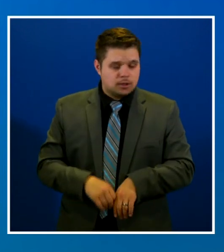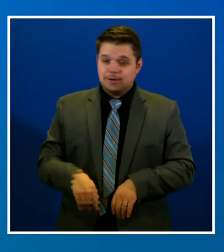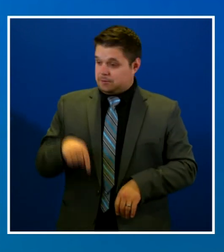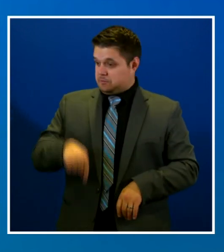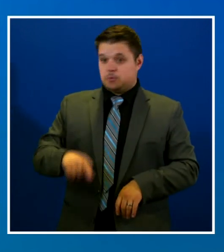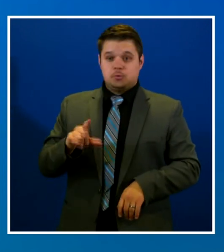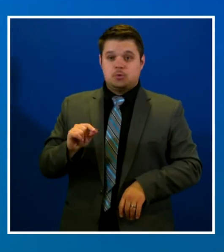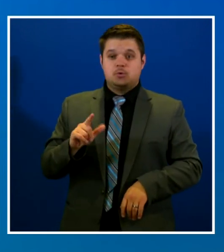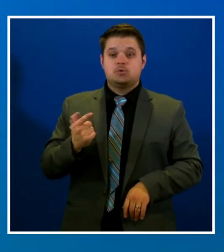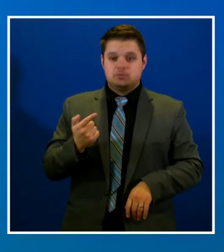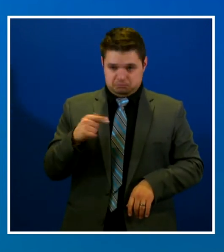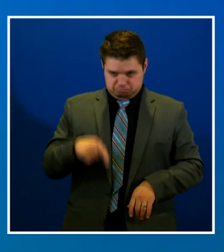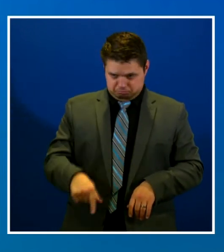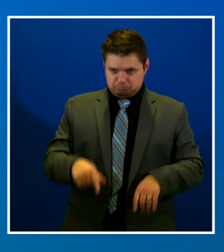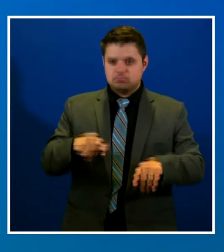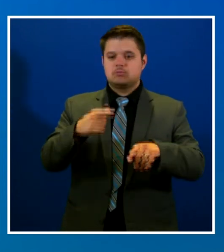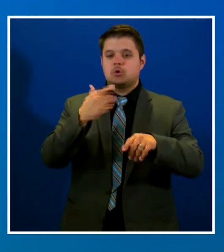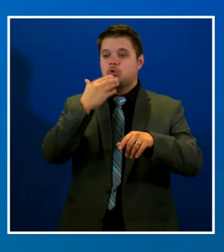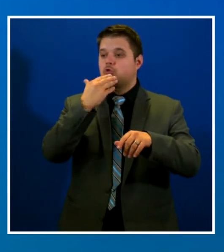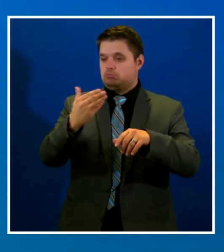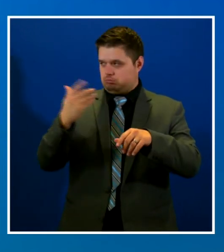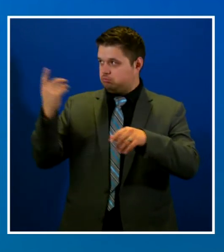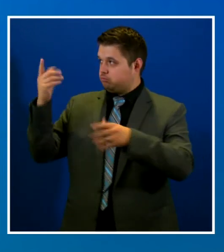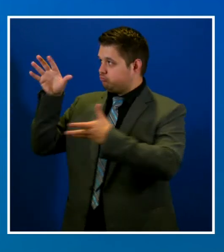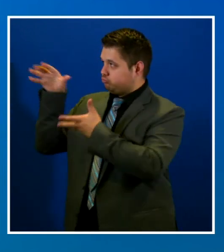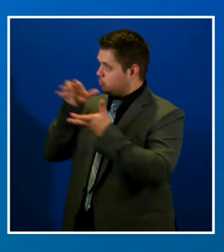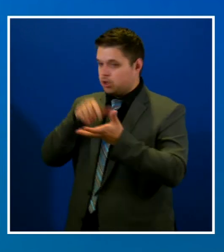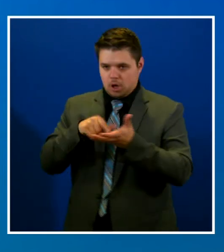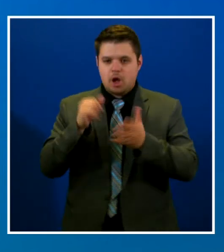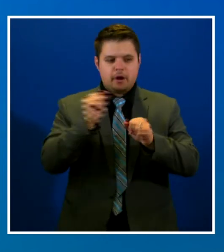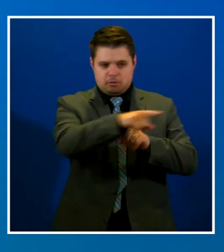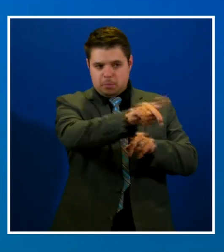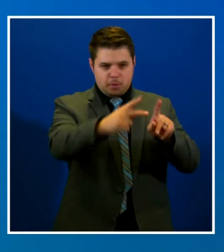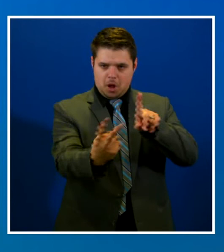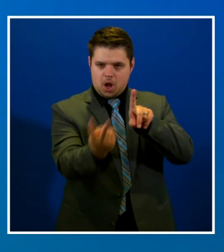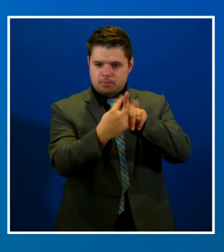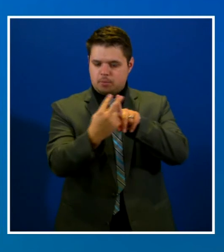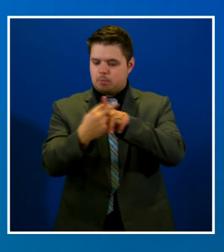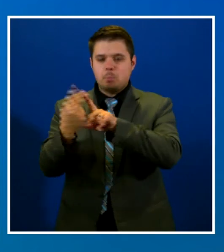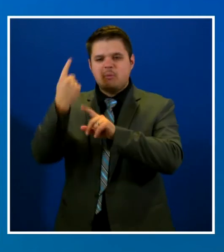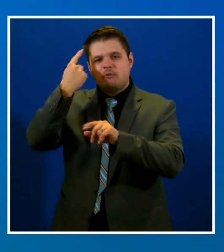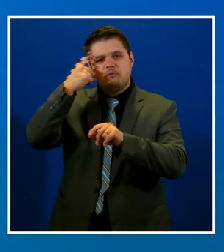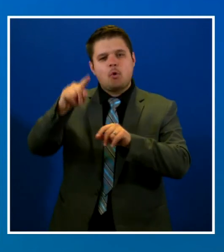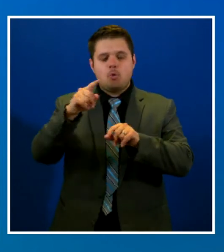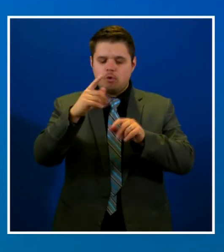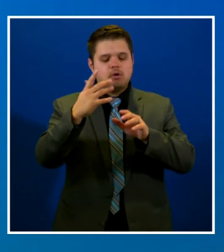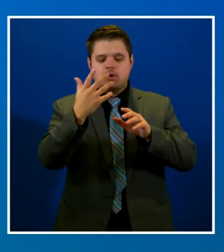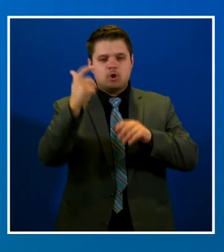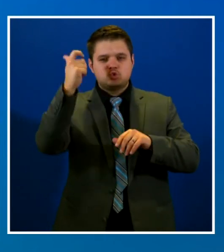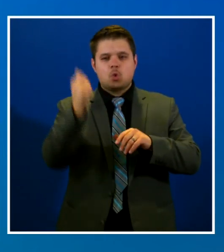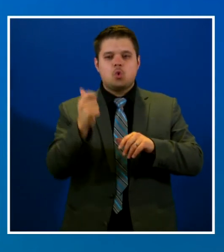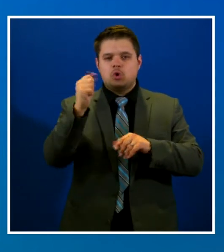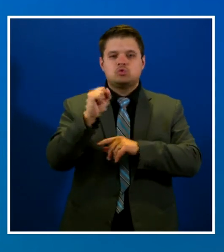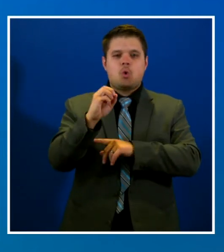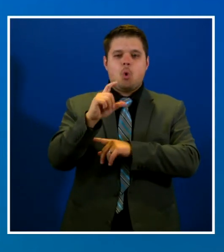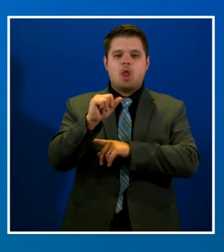scholarships are now open. Scholarship covers 50% of the tuition costs for all eligible and participating children